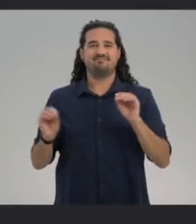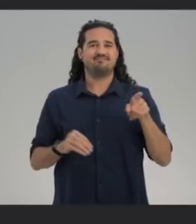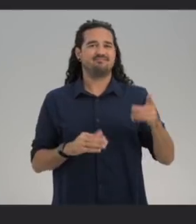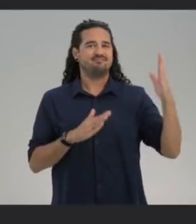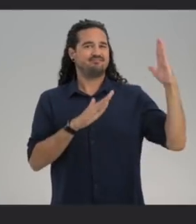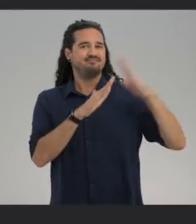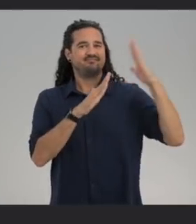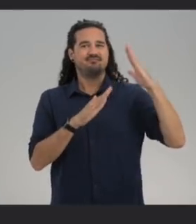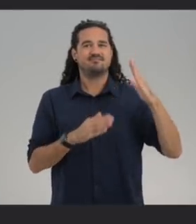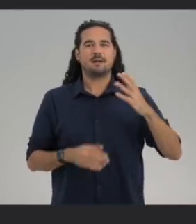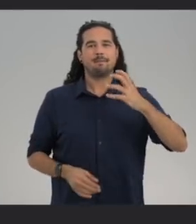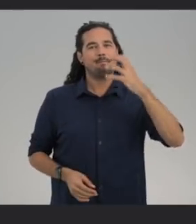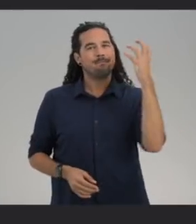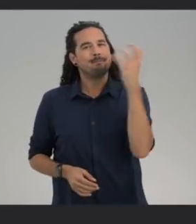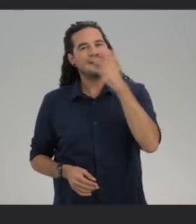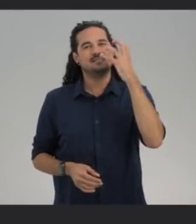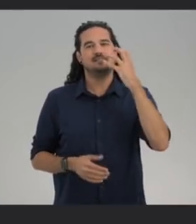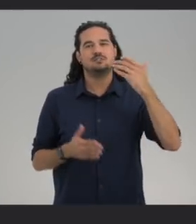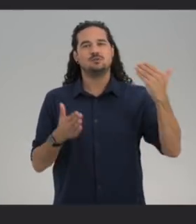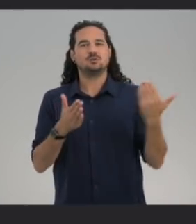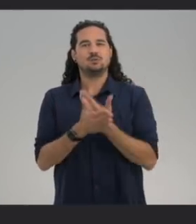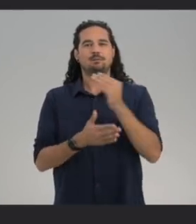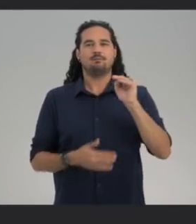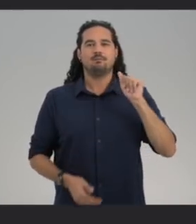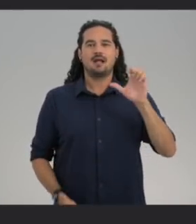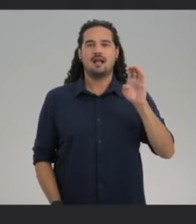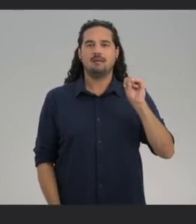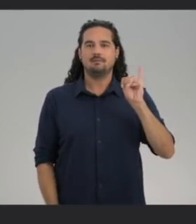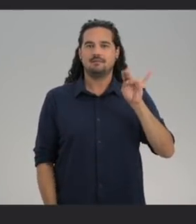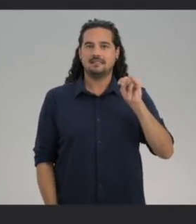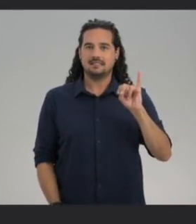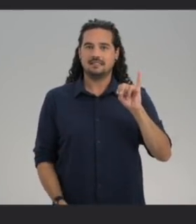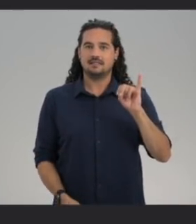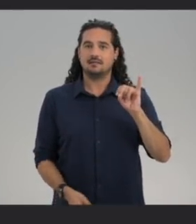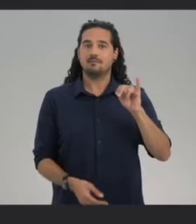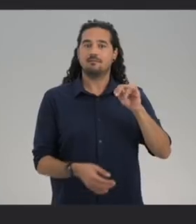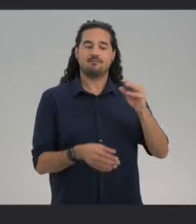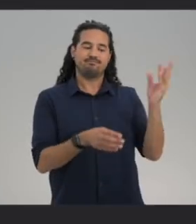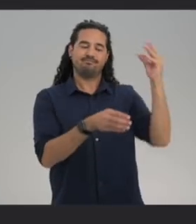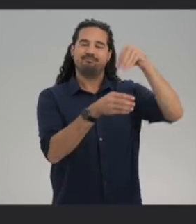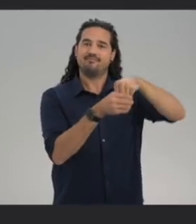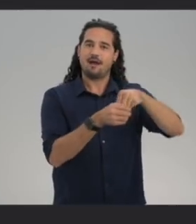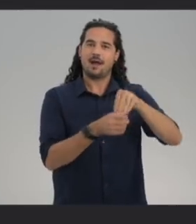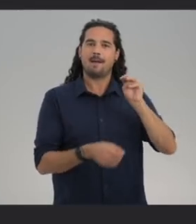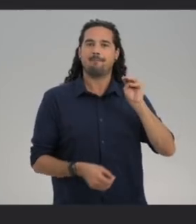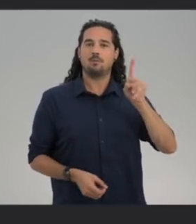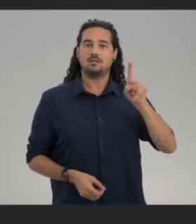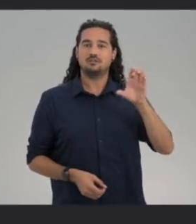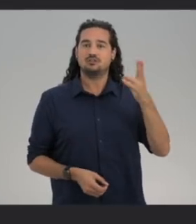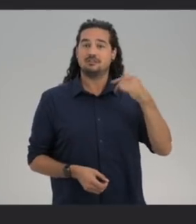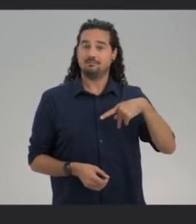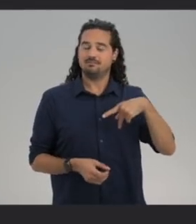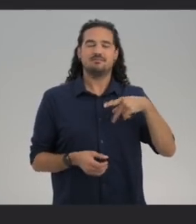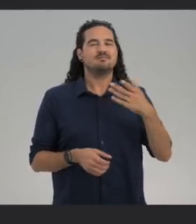So that's the mighty new Mac mini. Powered by the M1 chip, it takes an enormous jump in performance,